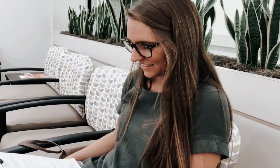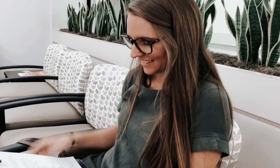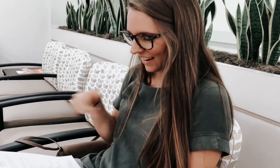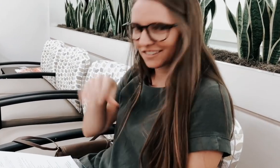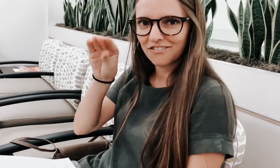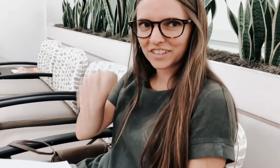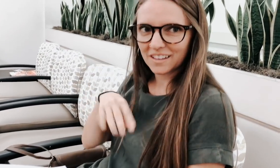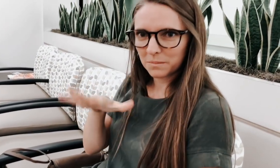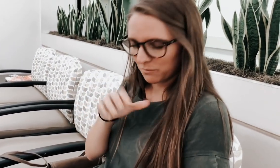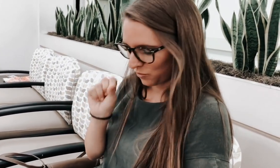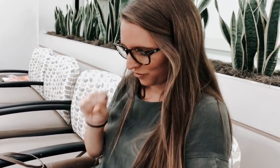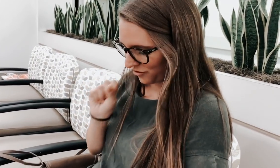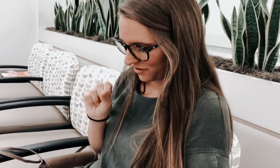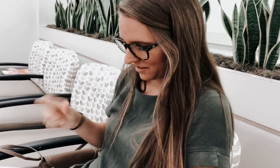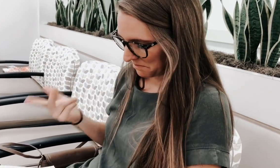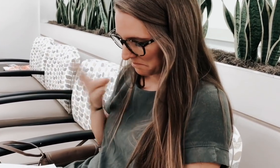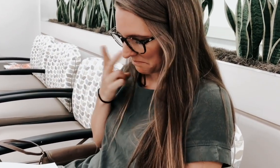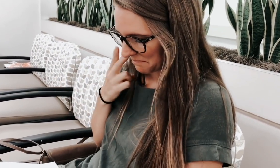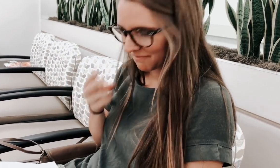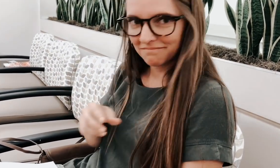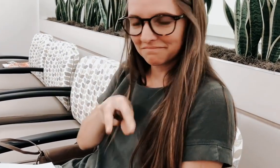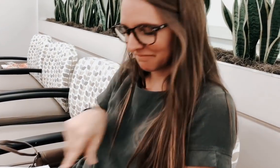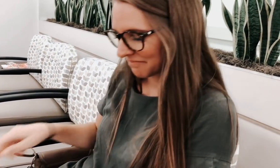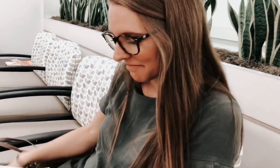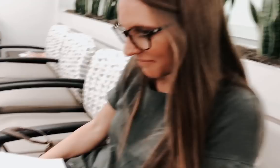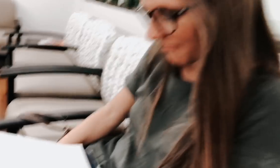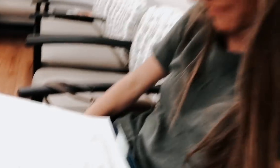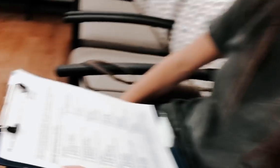I have to fill our paperwork. We will see.